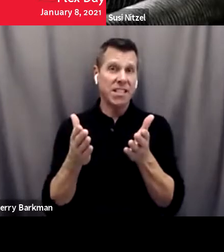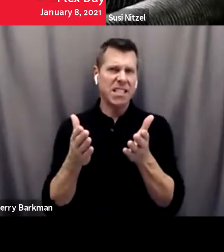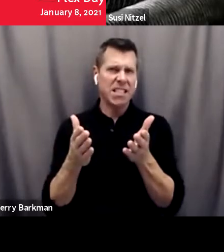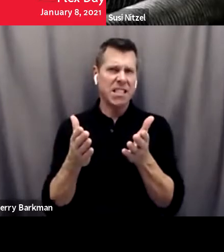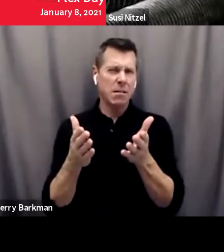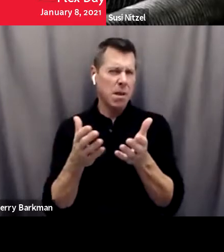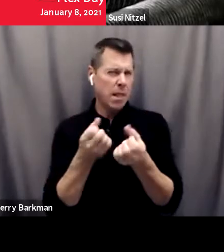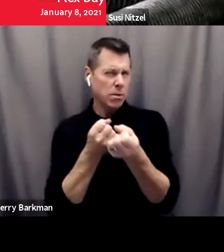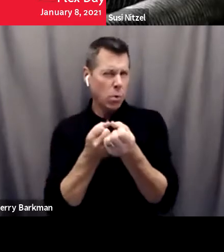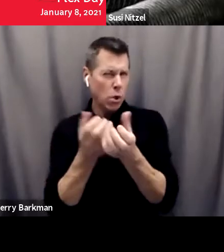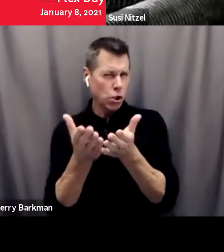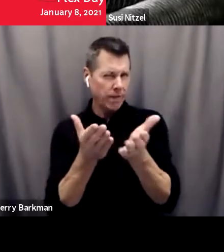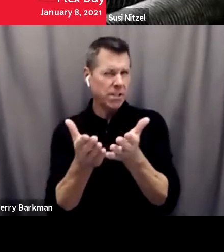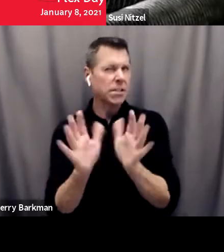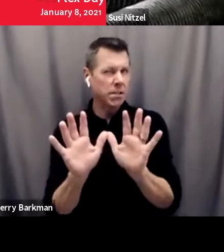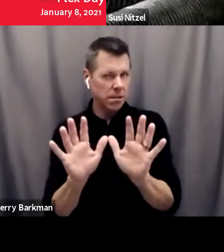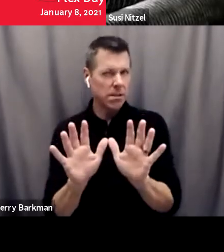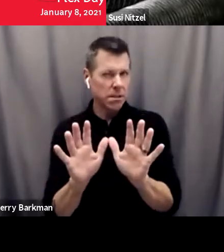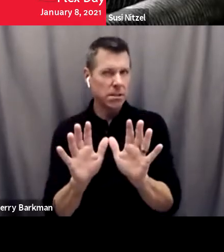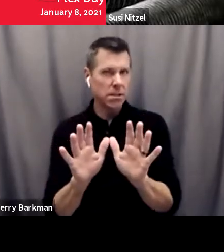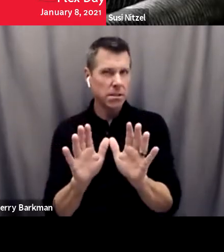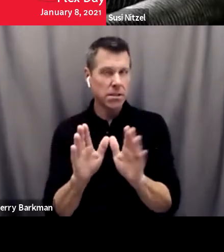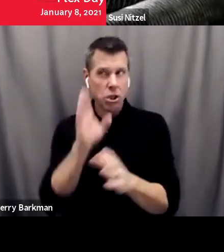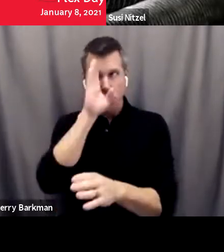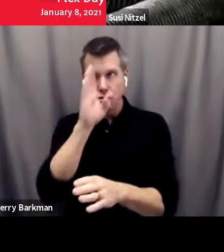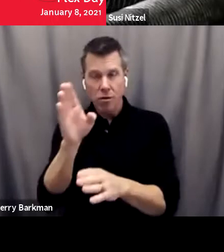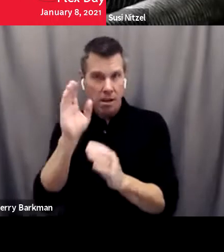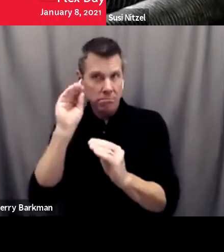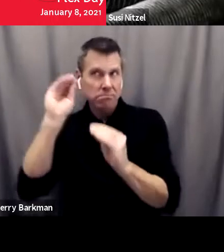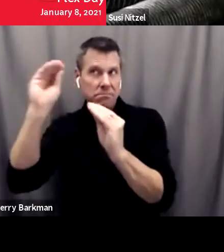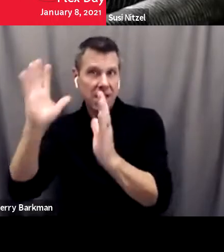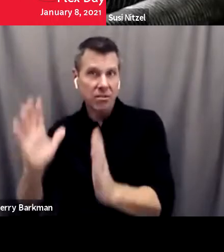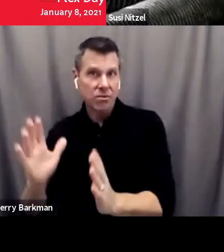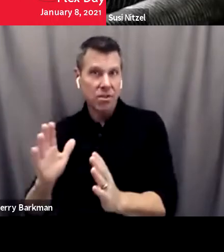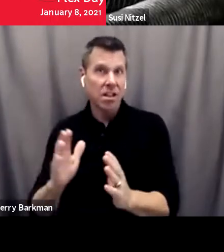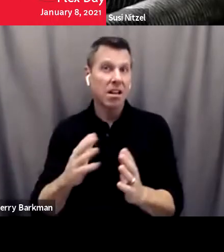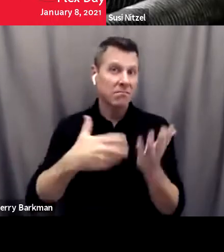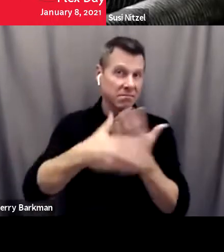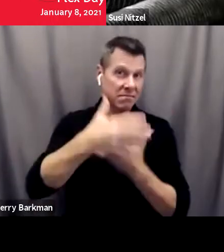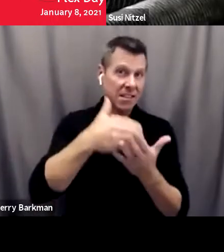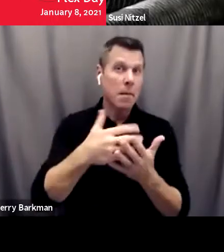services, probably both direct academic and co curricular support services for students who are night students, how are we working